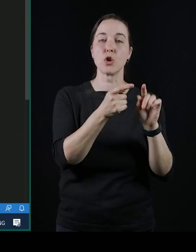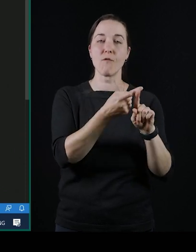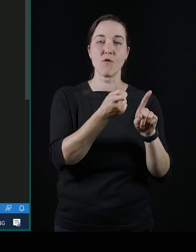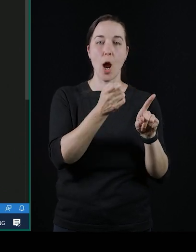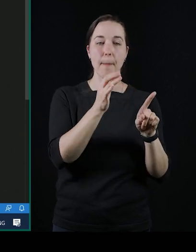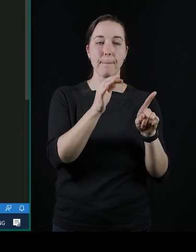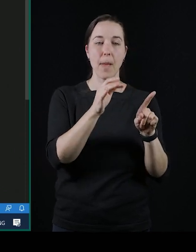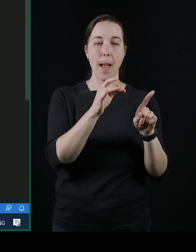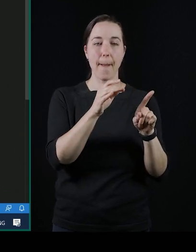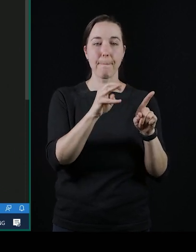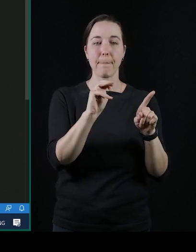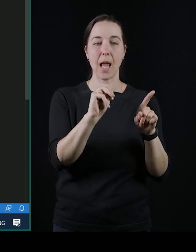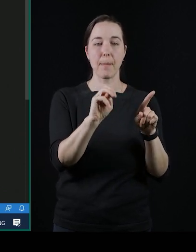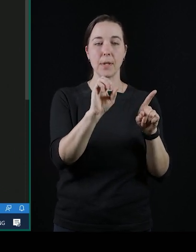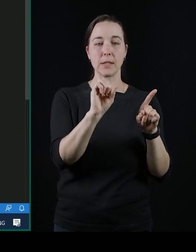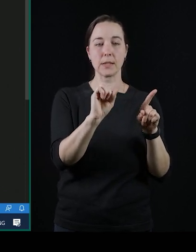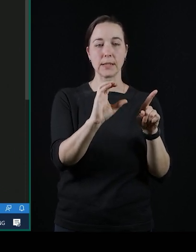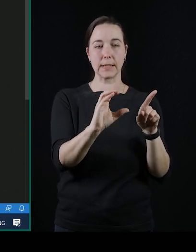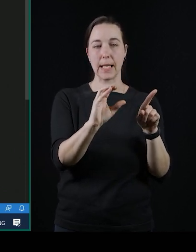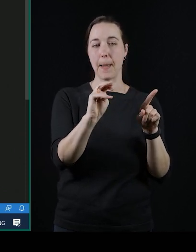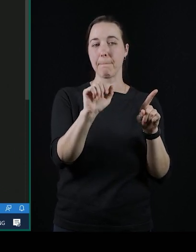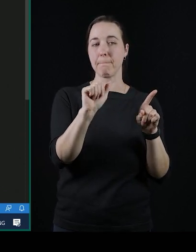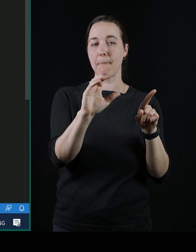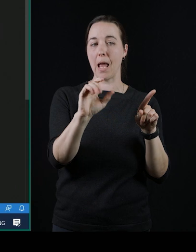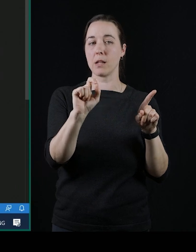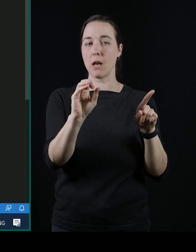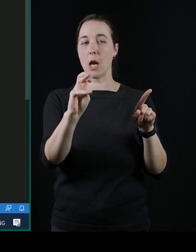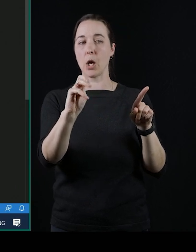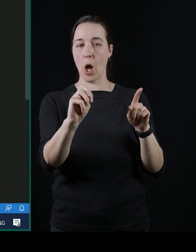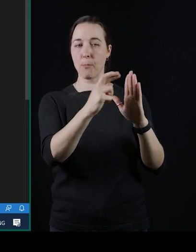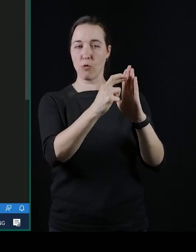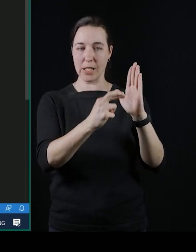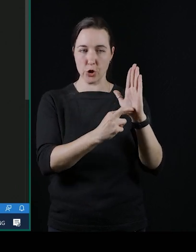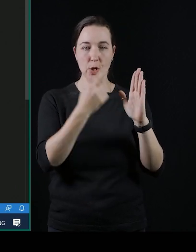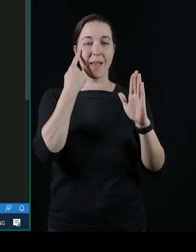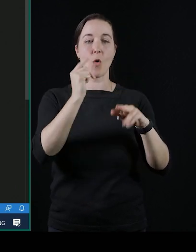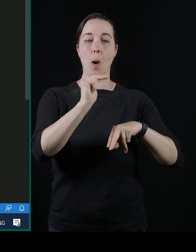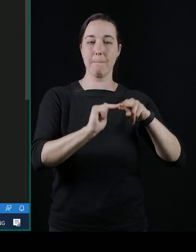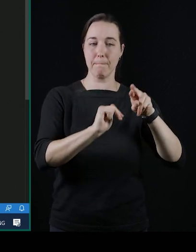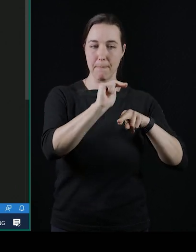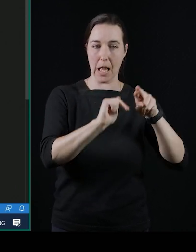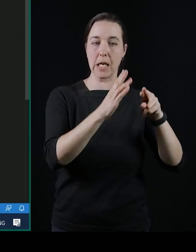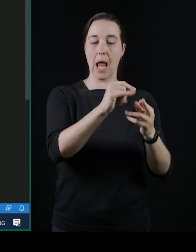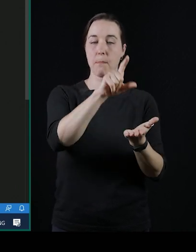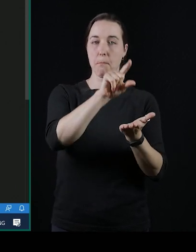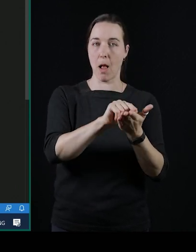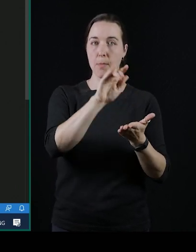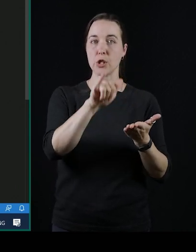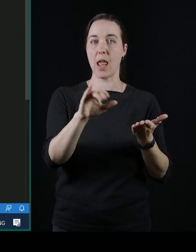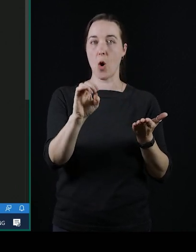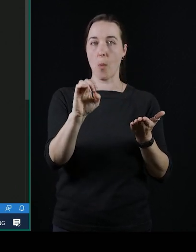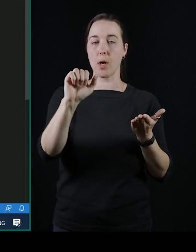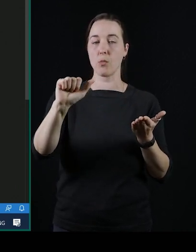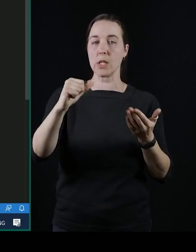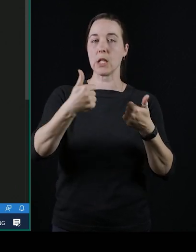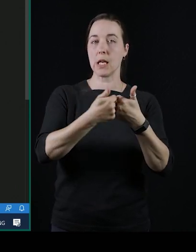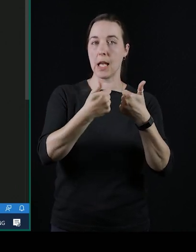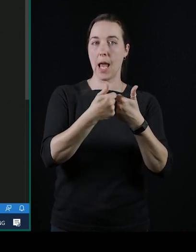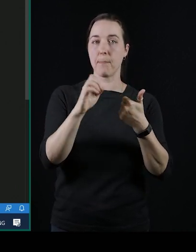from MCI micro.com container registry to build and publish the OpenArena game wrapper SJ double.